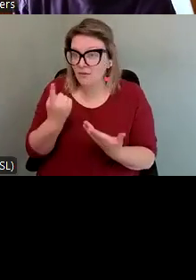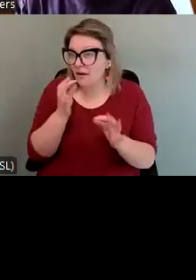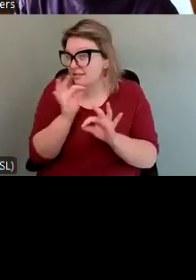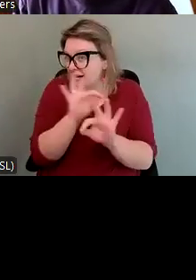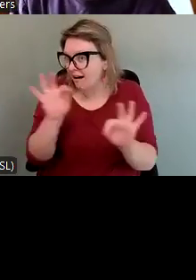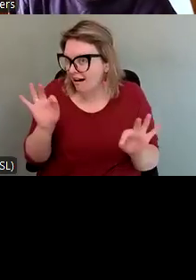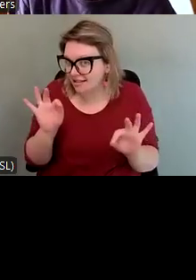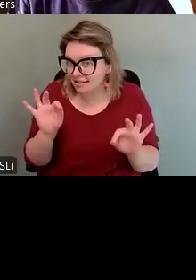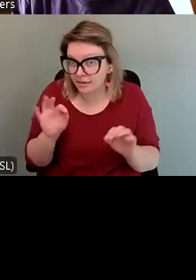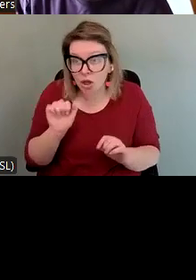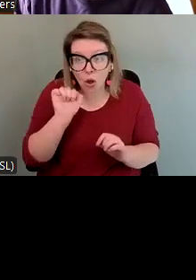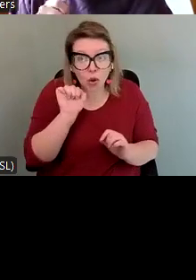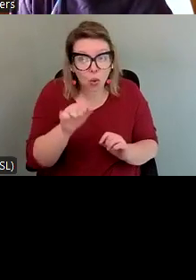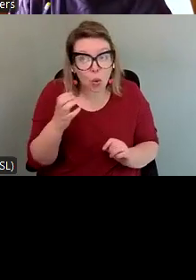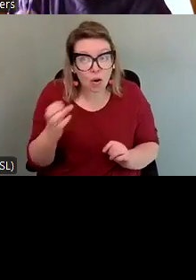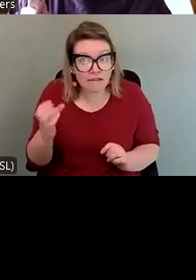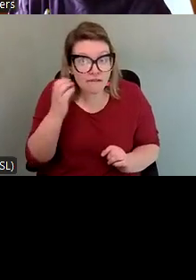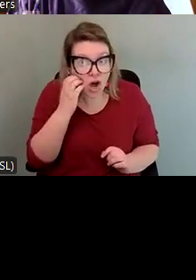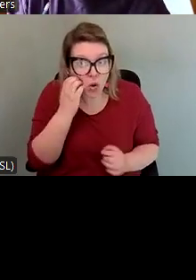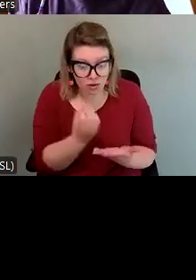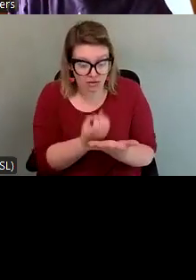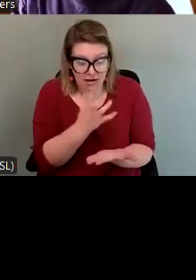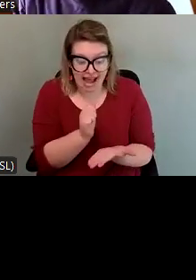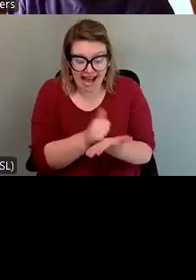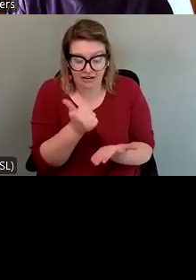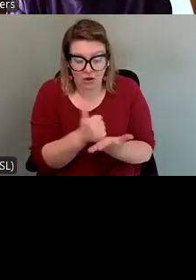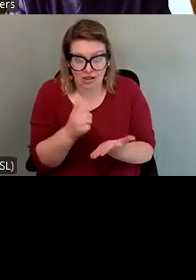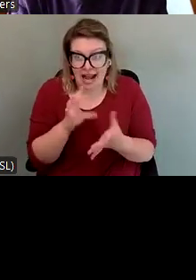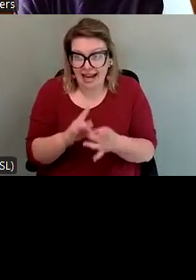does your phone show you adverts based on your conversation?